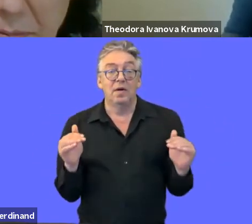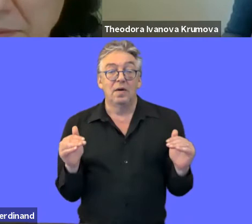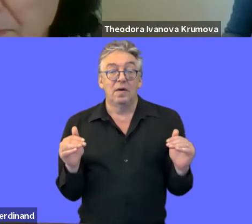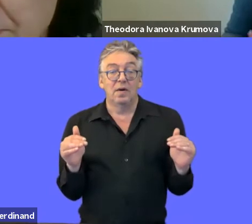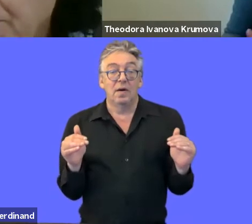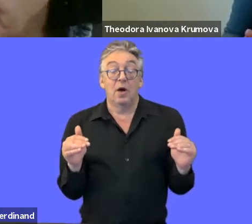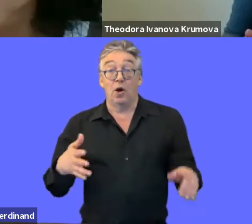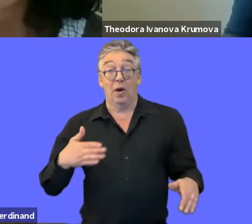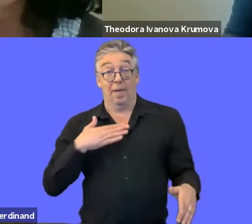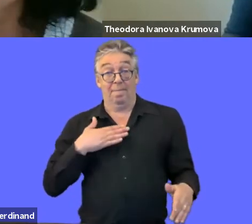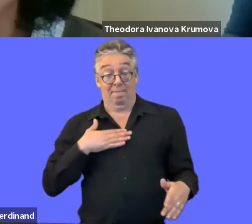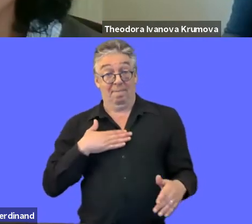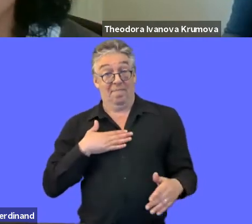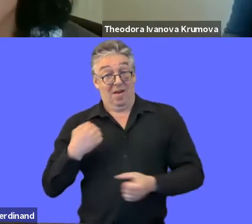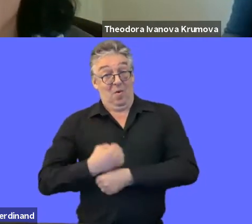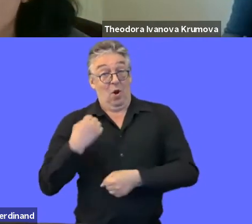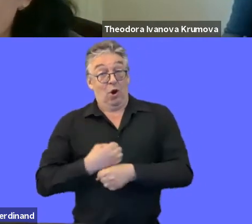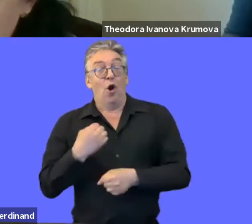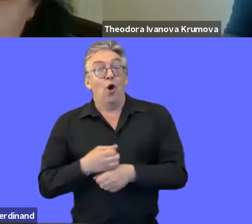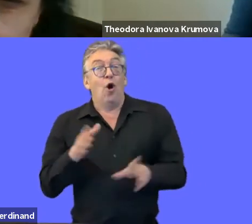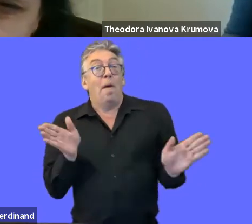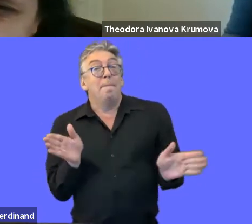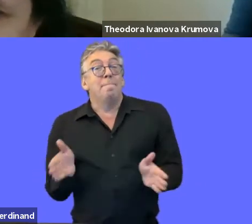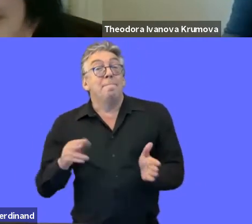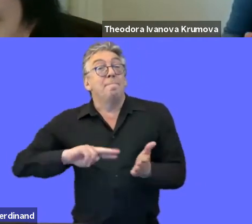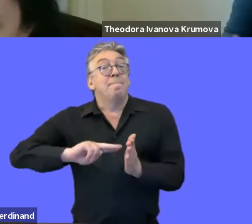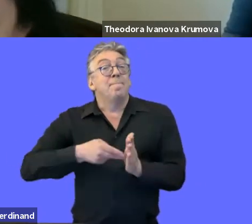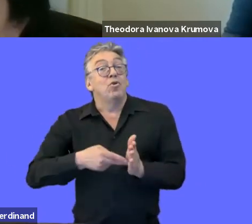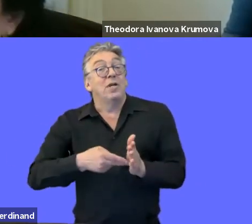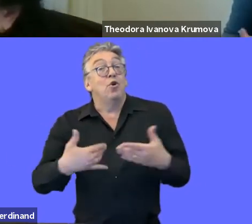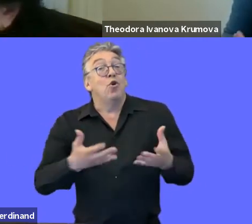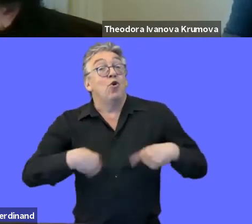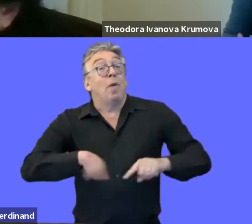the petitions of urgent action section may send a contact letter to inquire